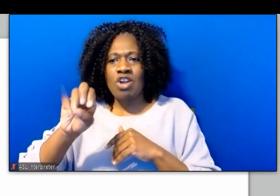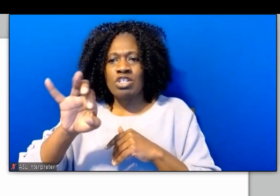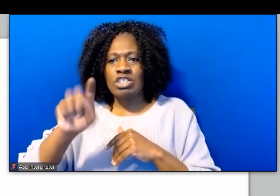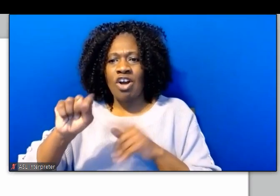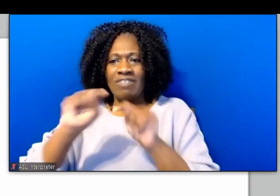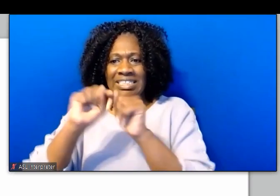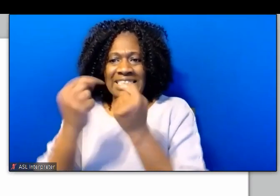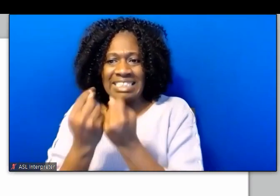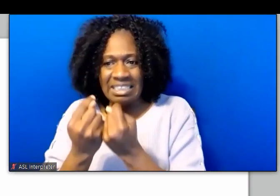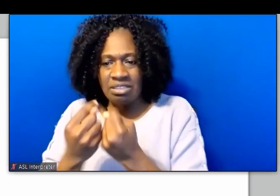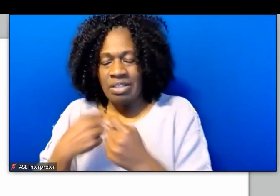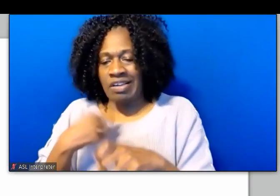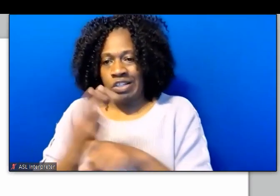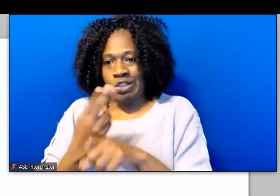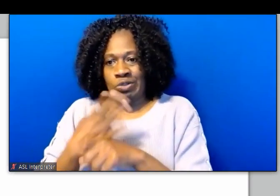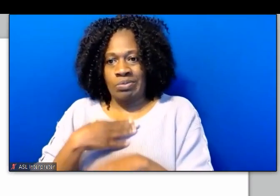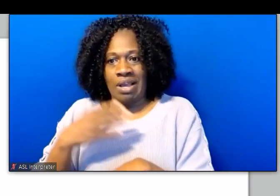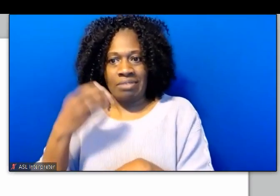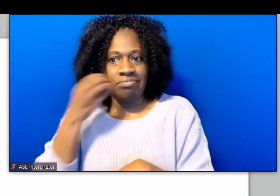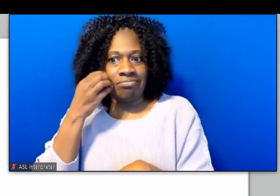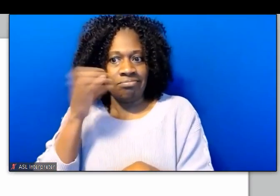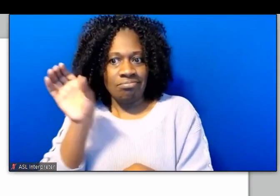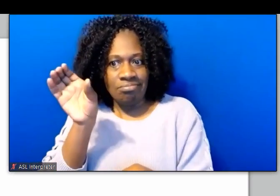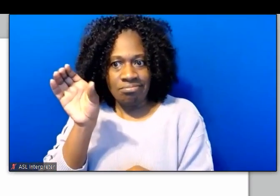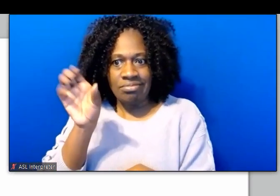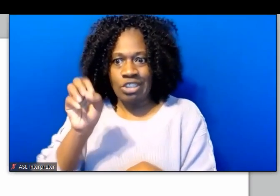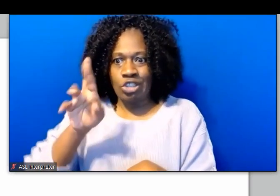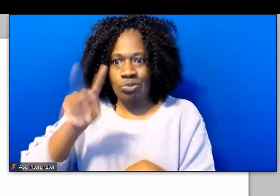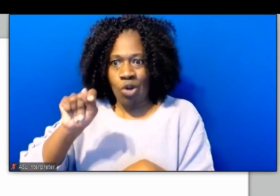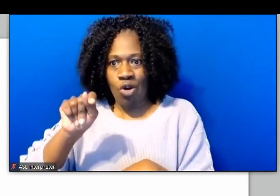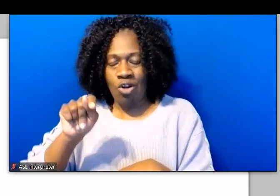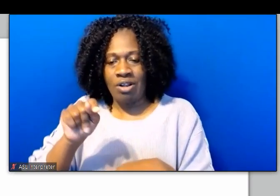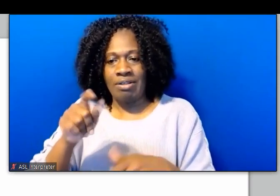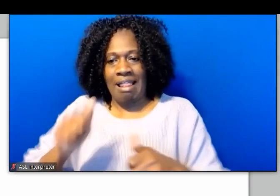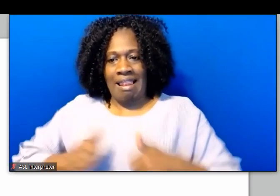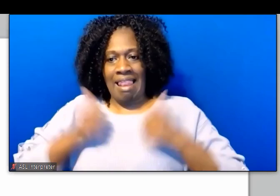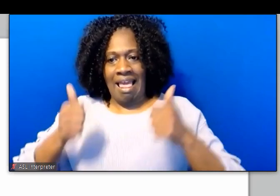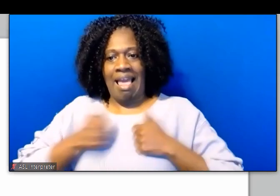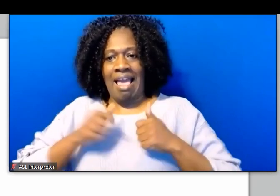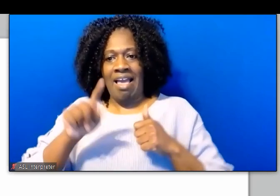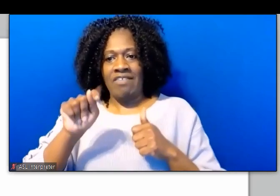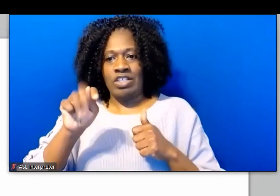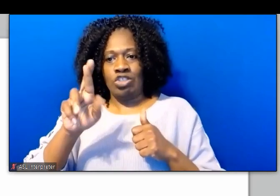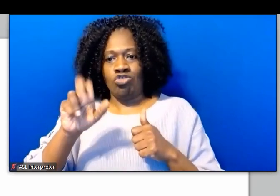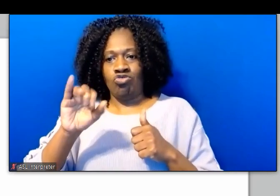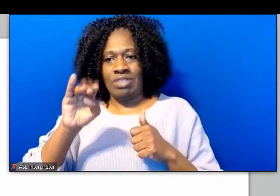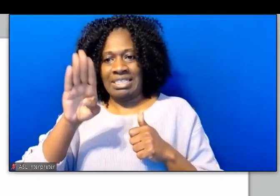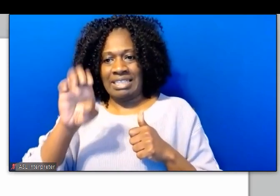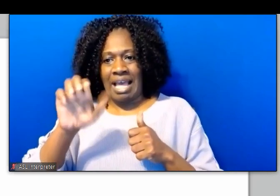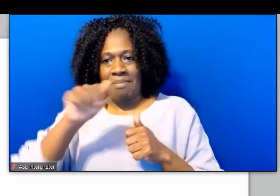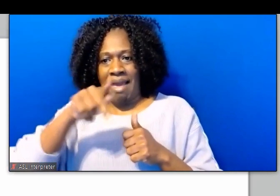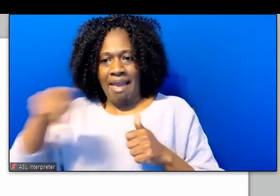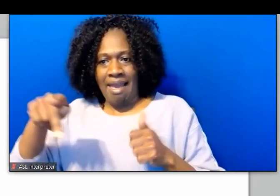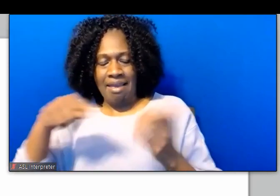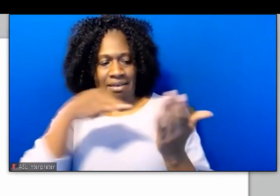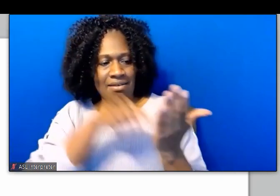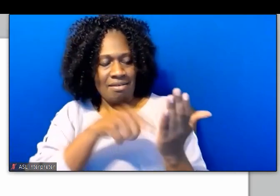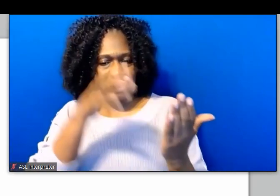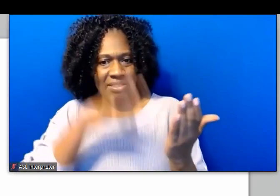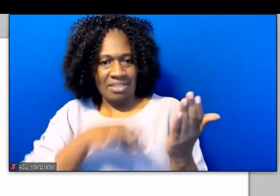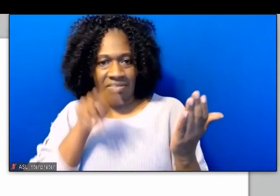my smartphone's live transcribe captioning app and set it by the speaker on my computer